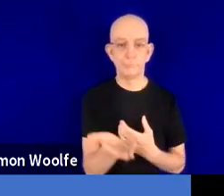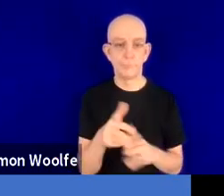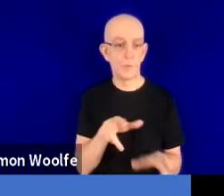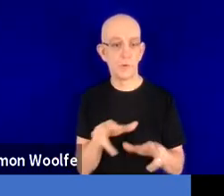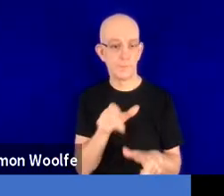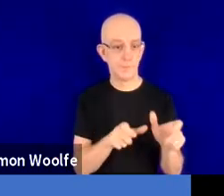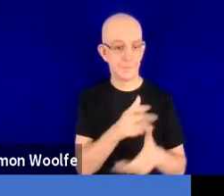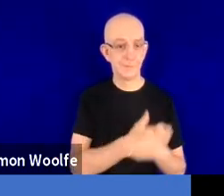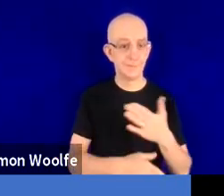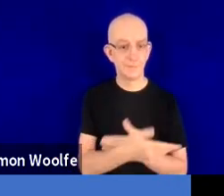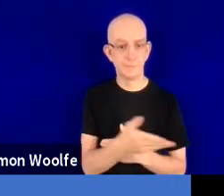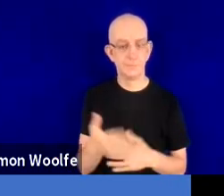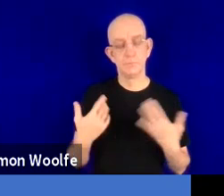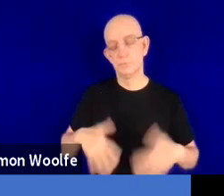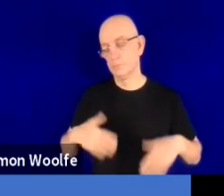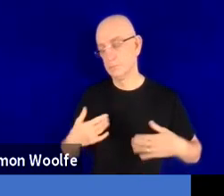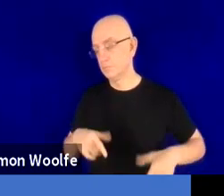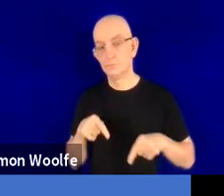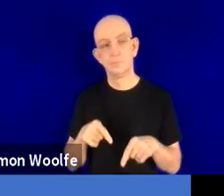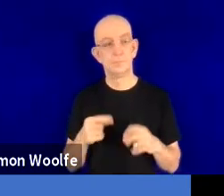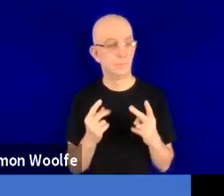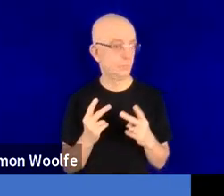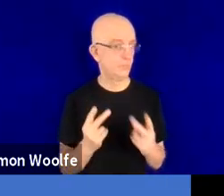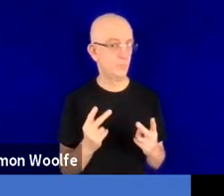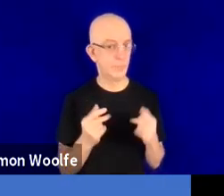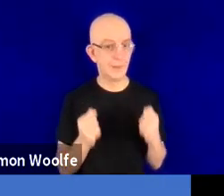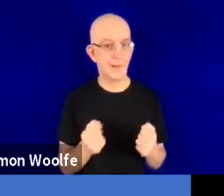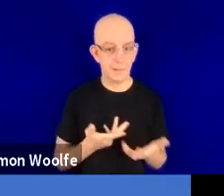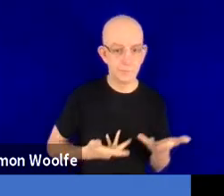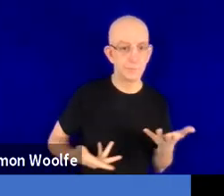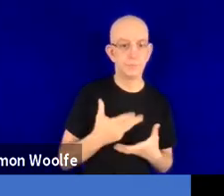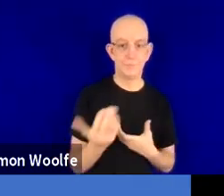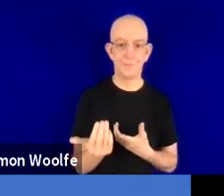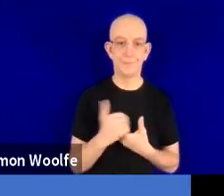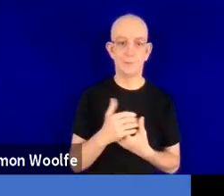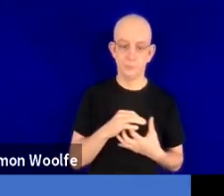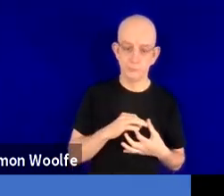One element that is very important is the issue of prioritization, and we'll come back to that a bit later